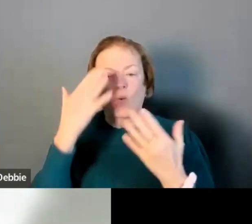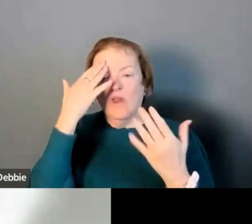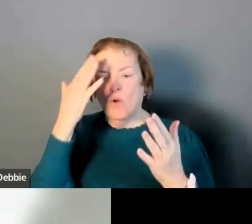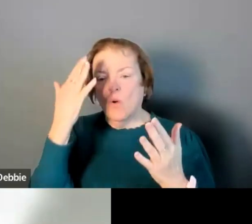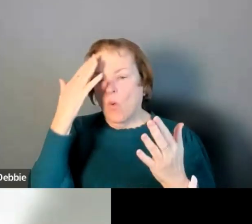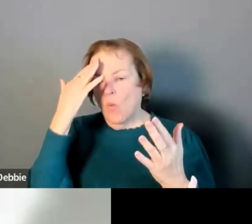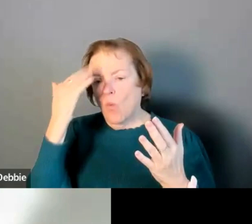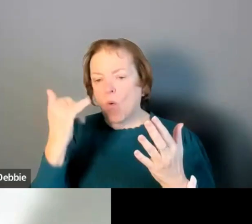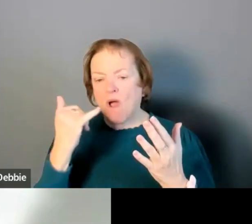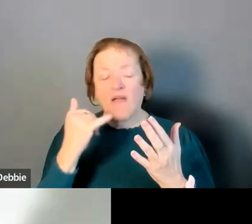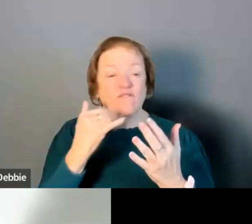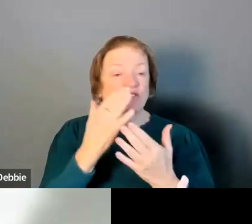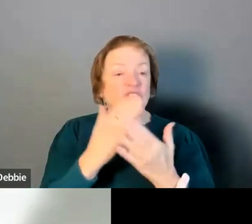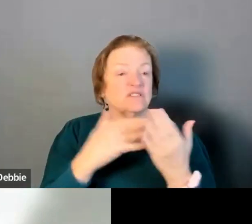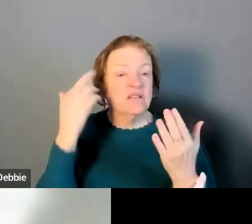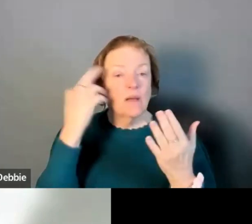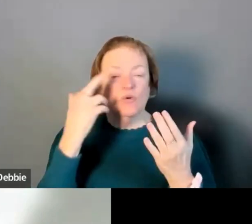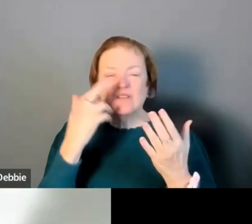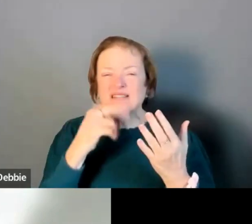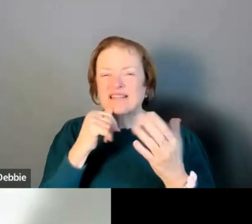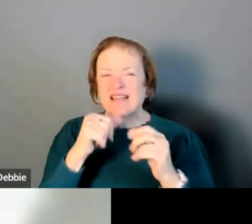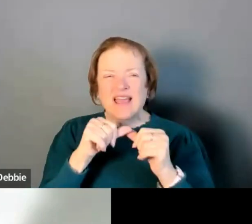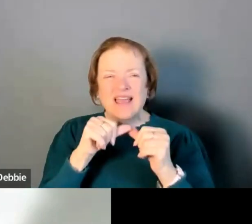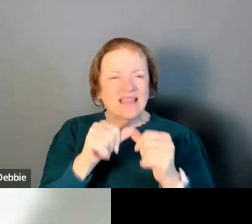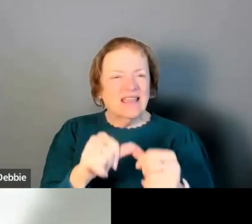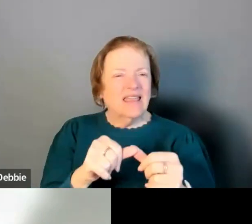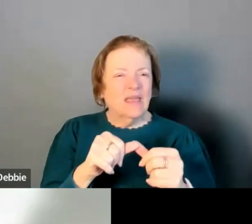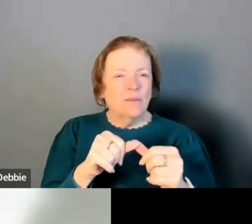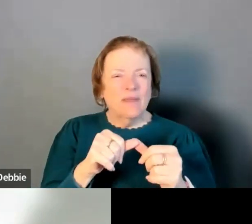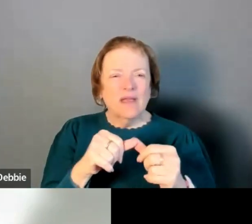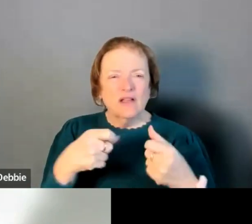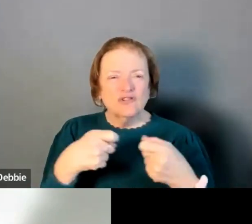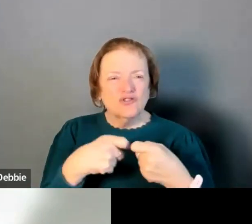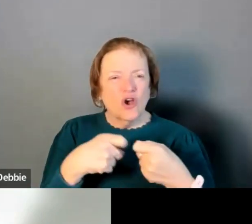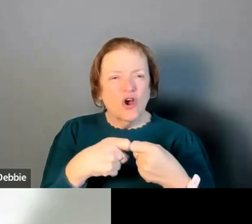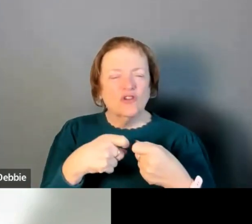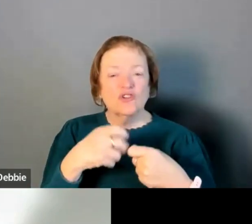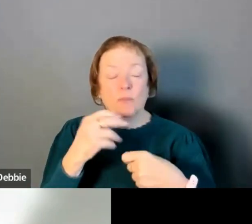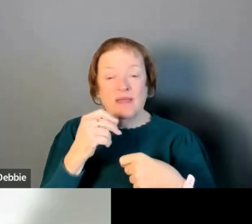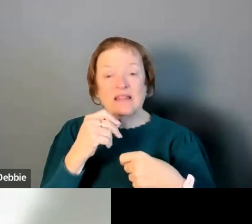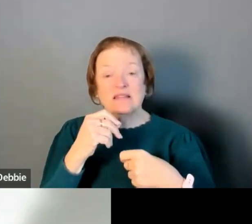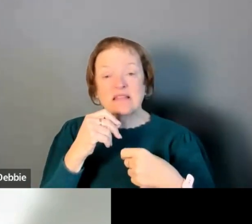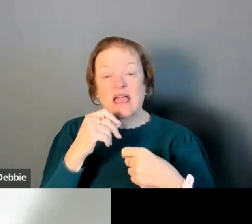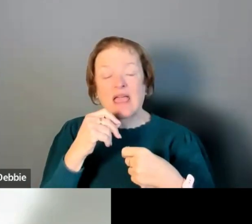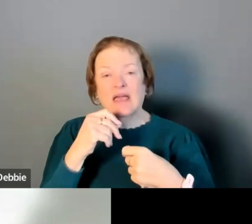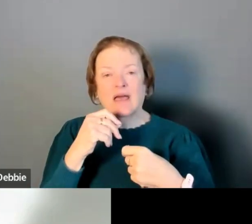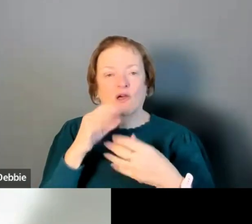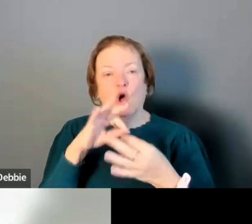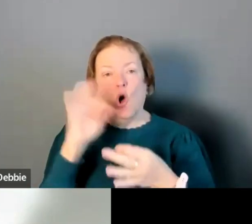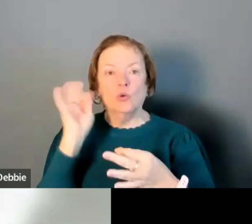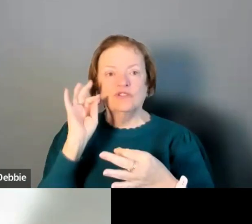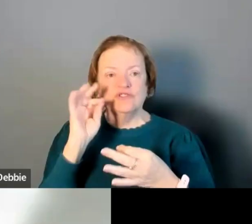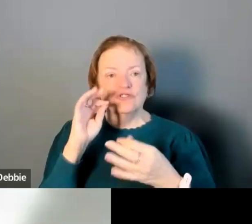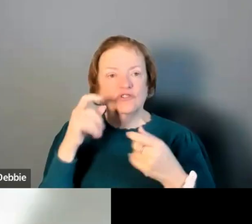for some reason, it is not holding a charge, or it is not really charging, it is like a It's like a ghost charge, and it lasts for a little bit, and it does not work,